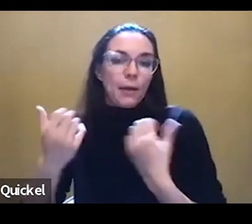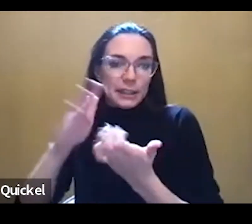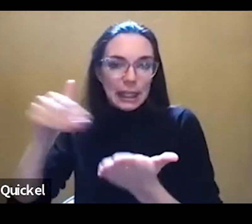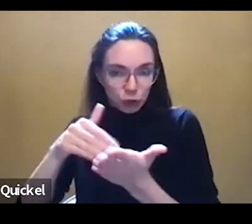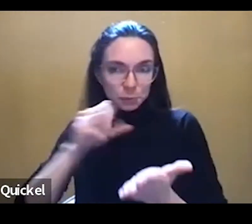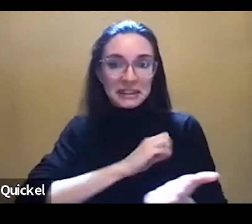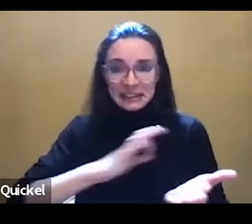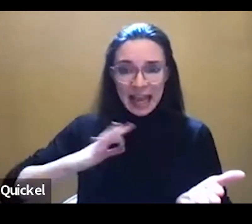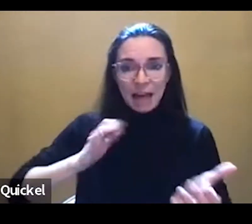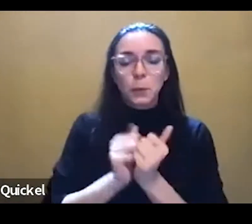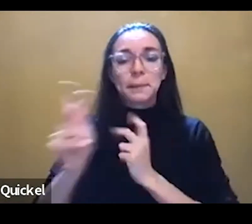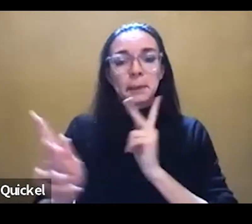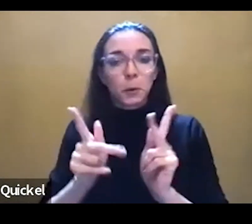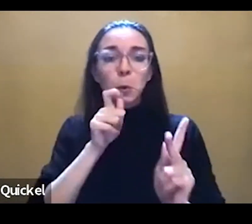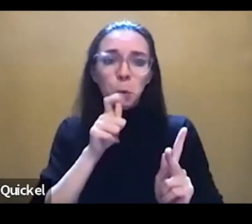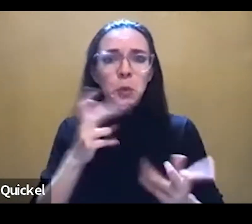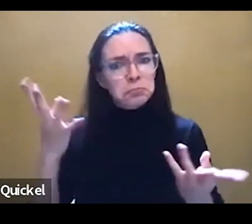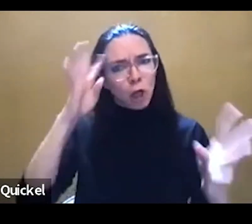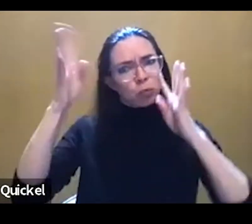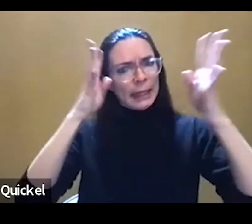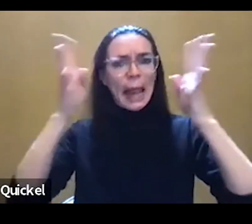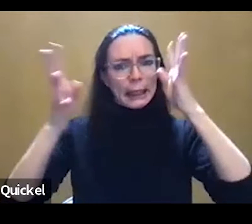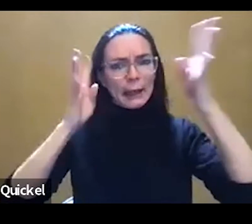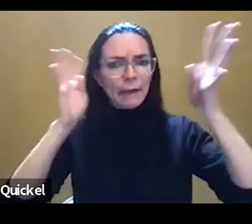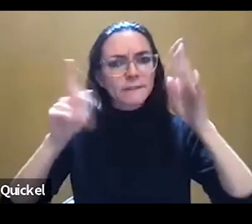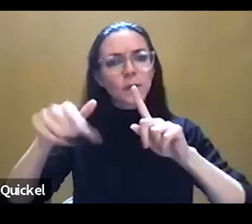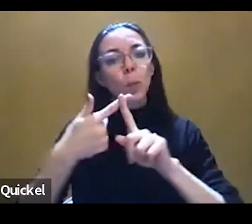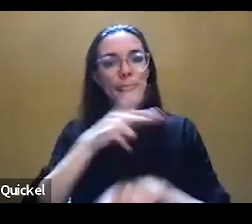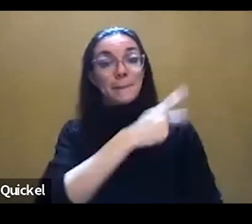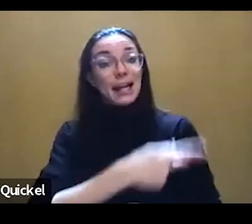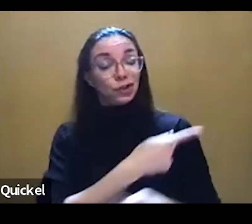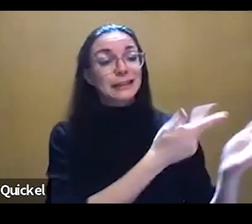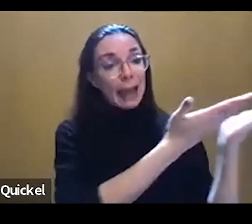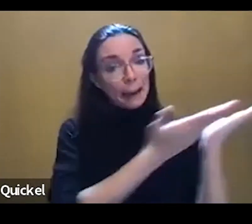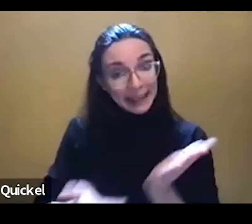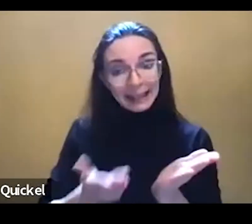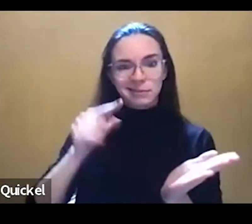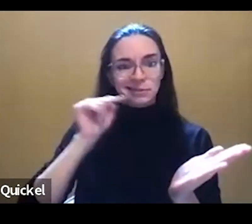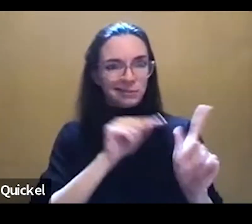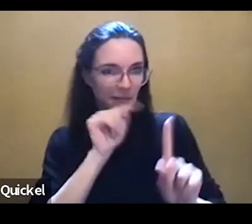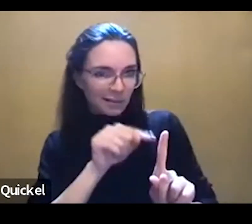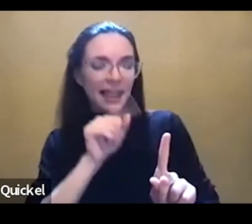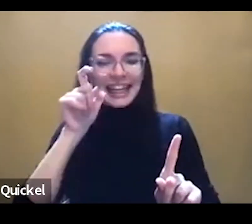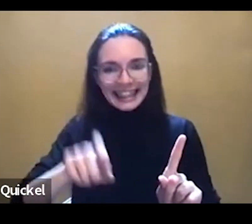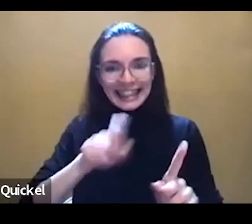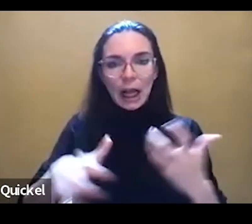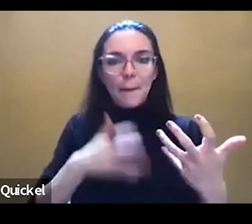people who were creative in many ways when patients came in who needed accommodation. They did the best they could